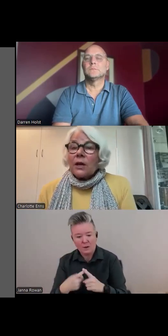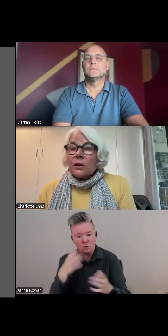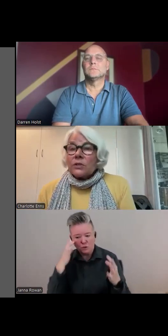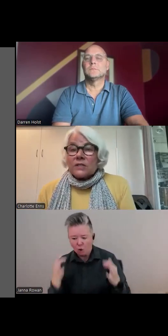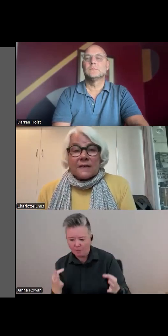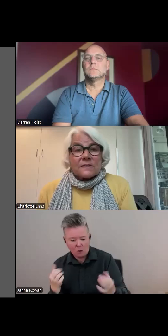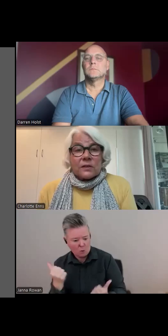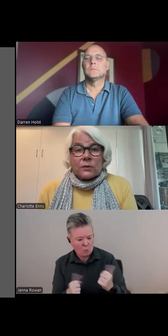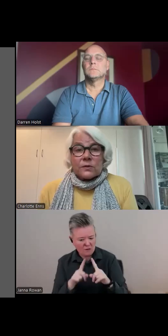which test to use.